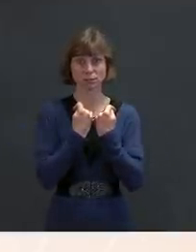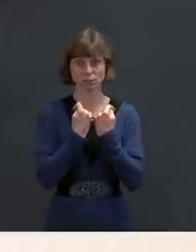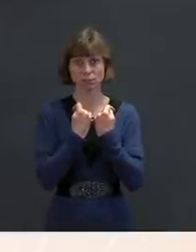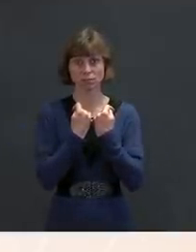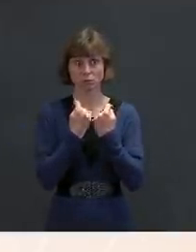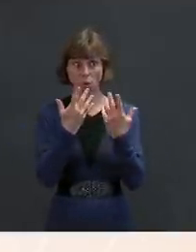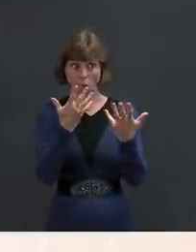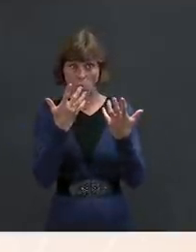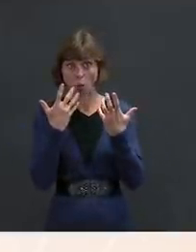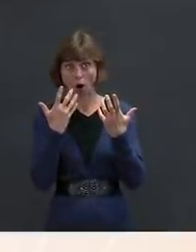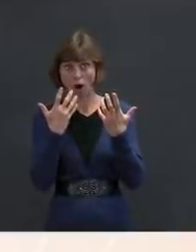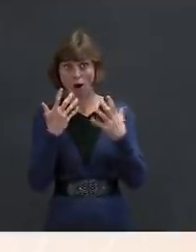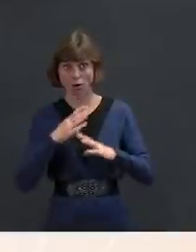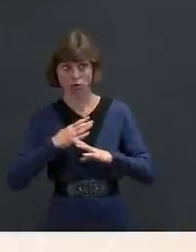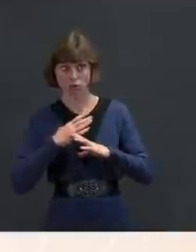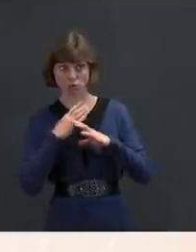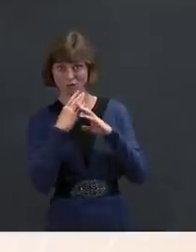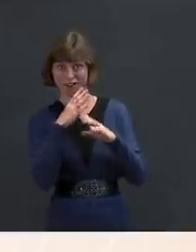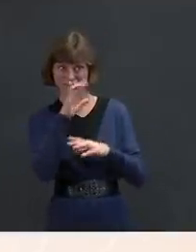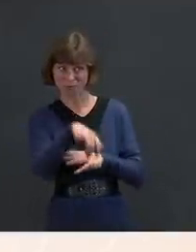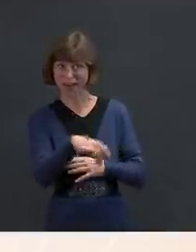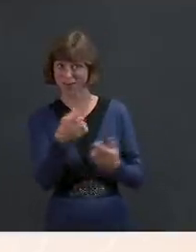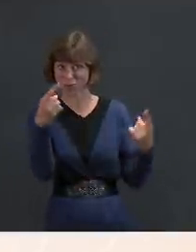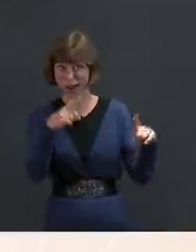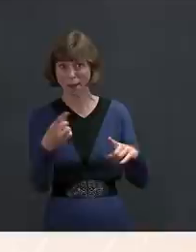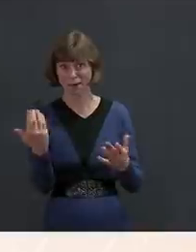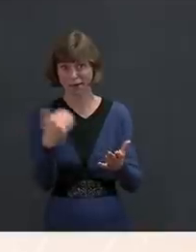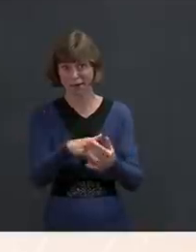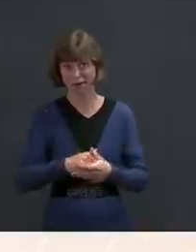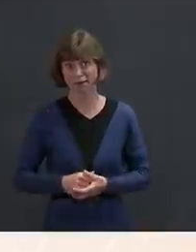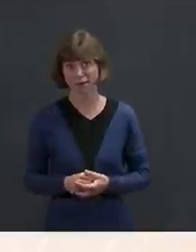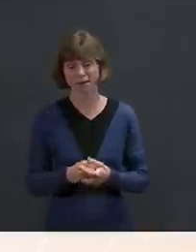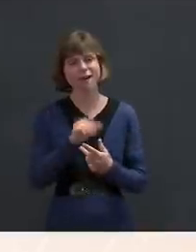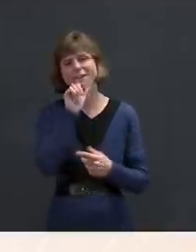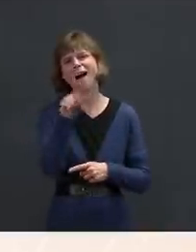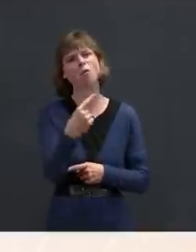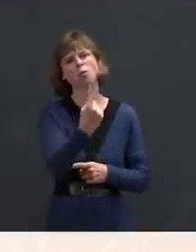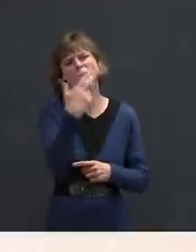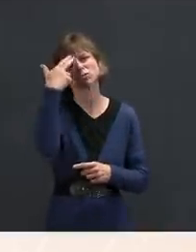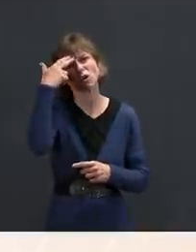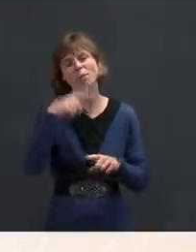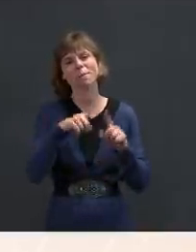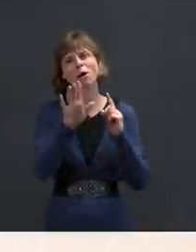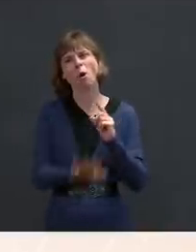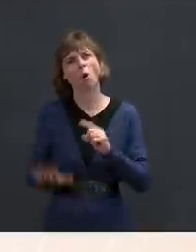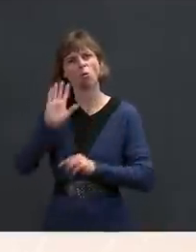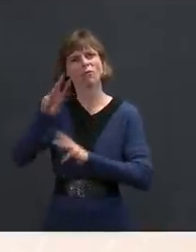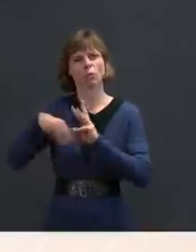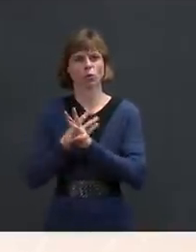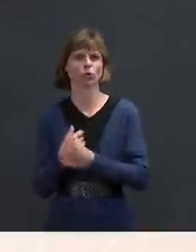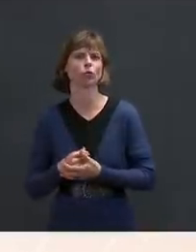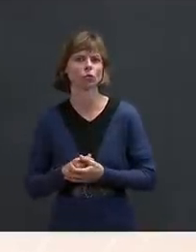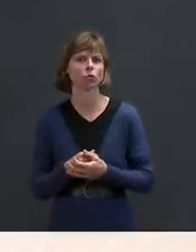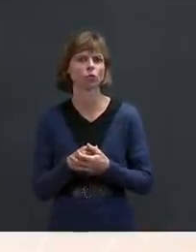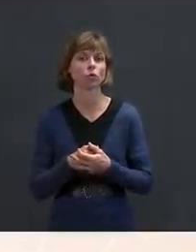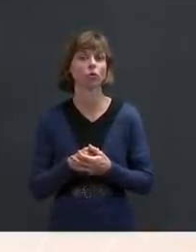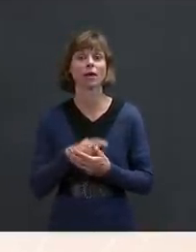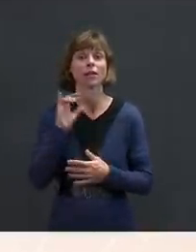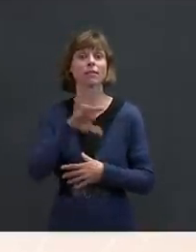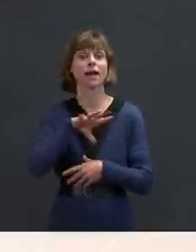of preventing this from ever happening again, and not just in Saudi Arabia, but around the world, including the implementation of the Khashoggi rule,